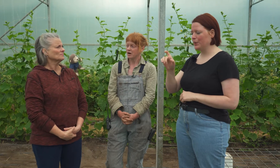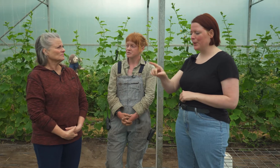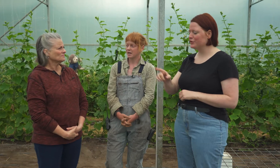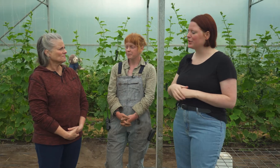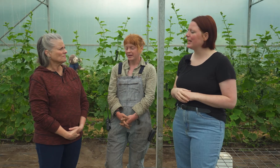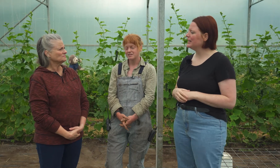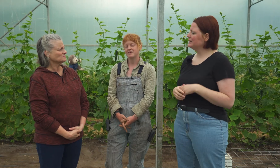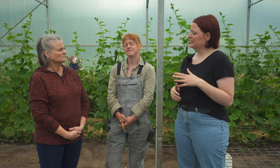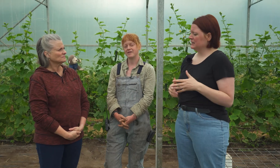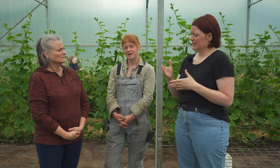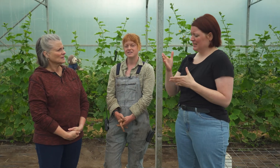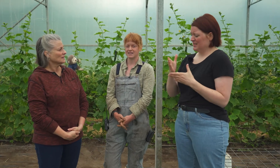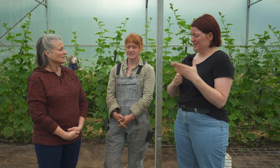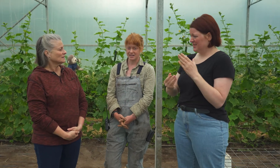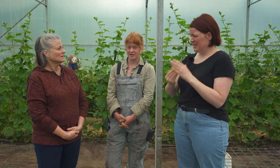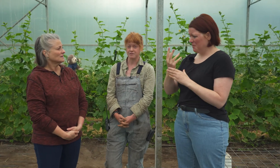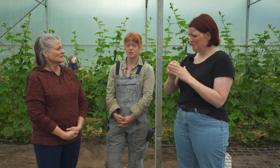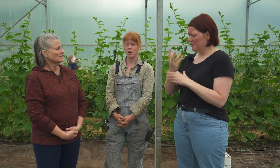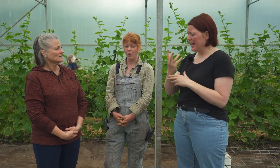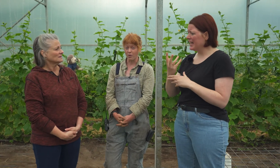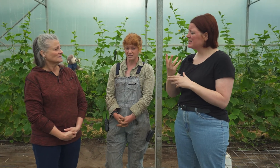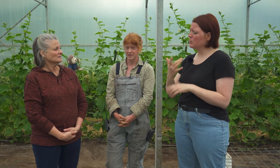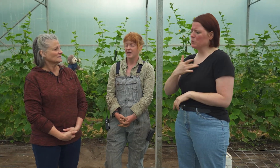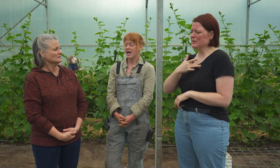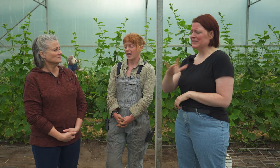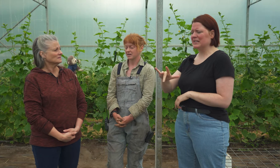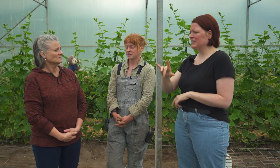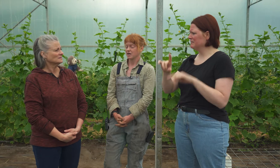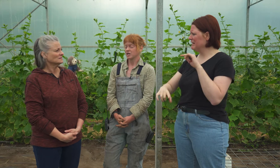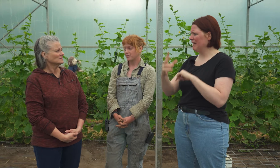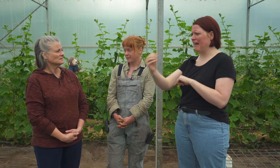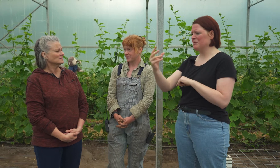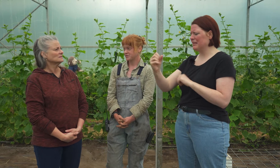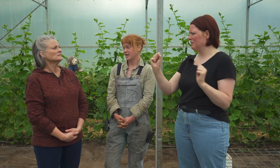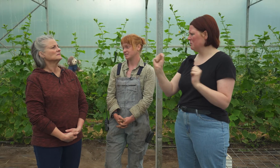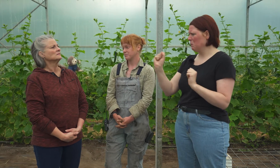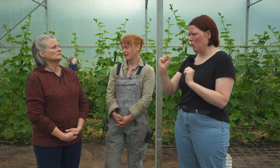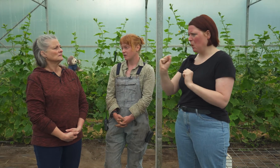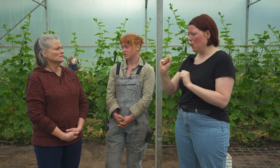So some plans are very sensitive to cold. And cucumbers and tomatoes